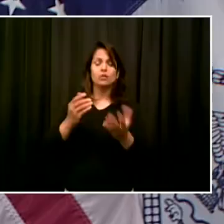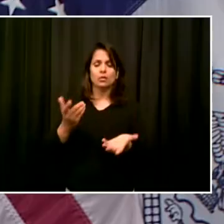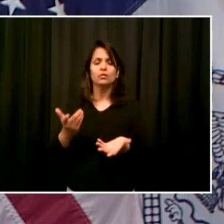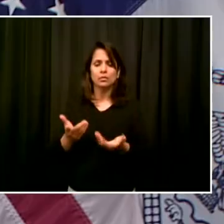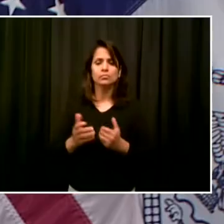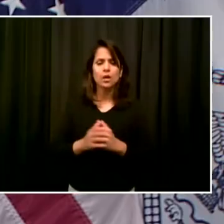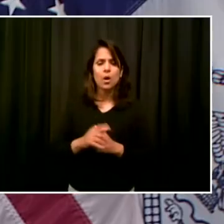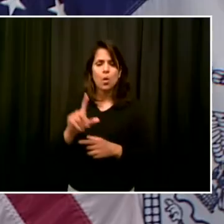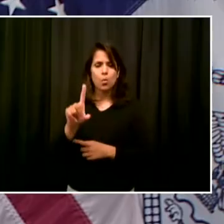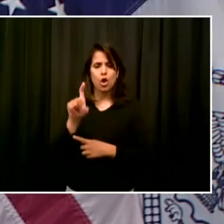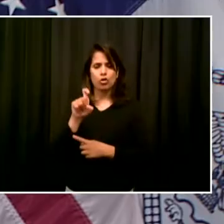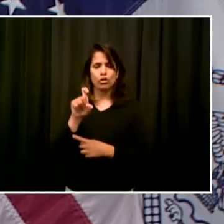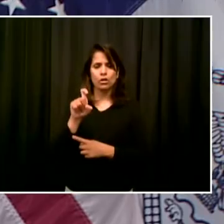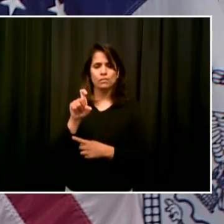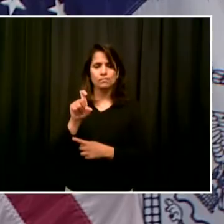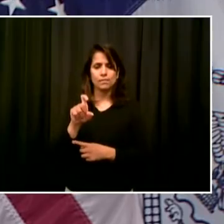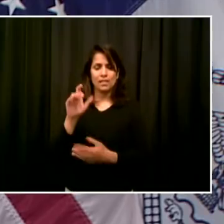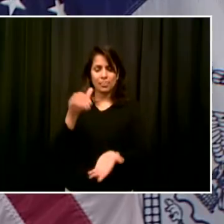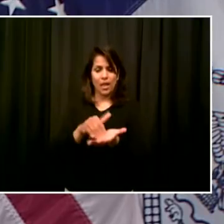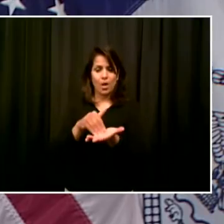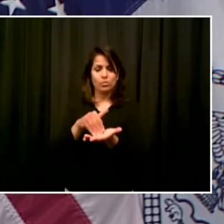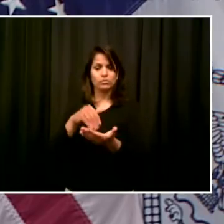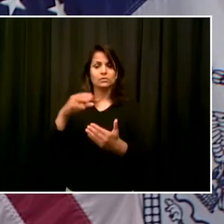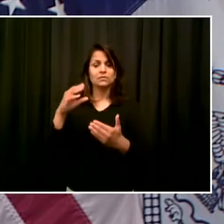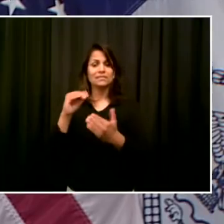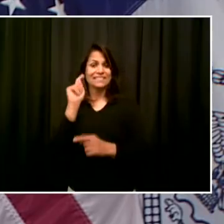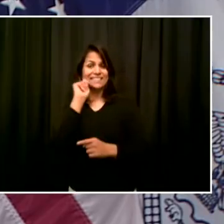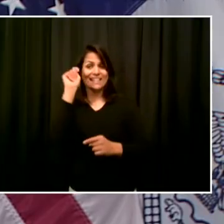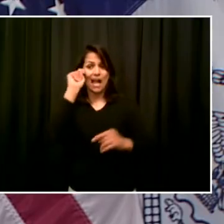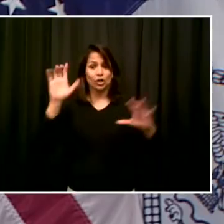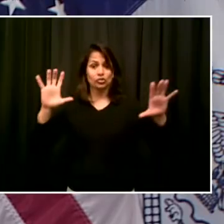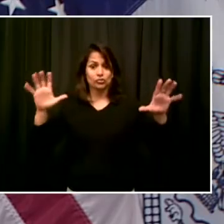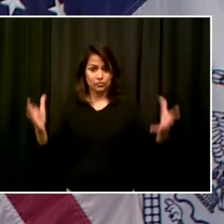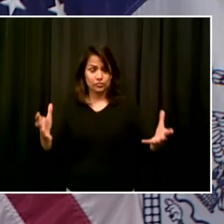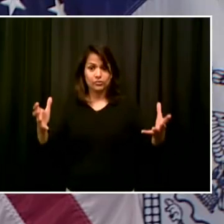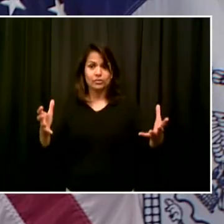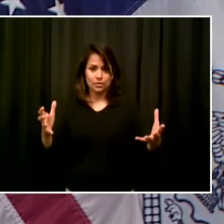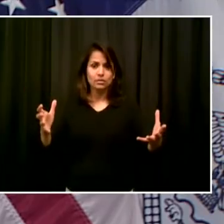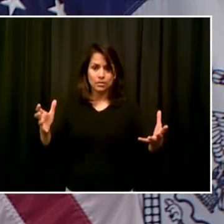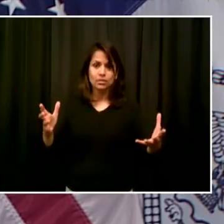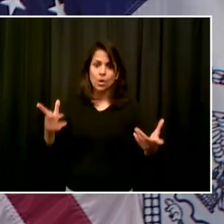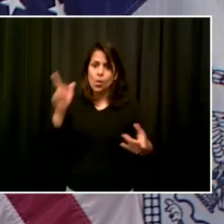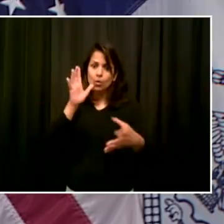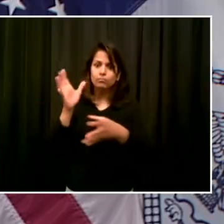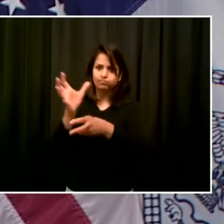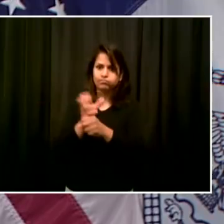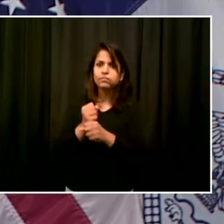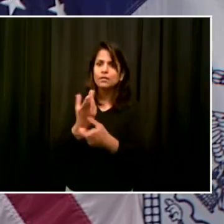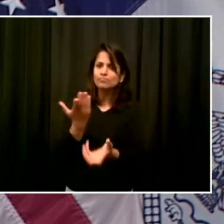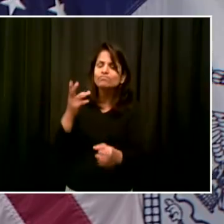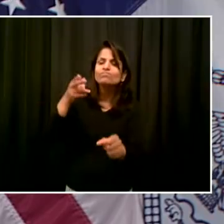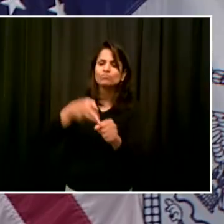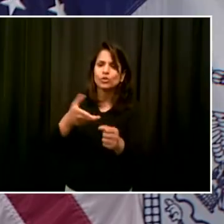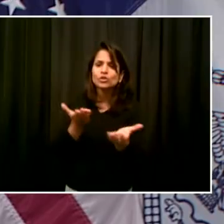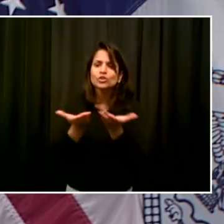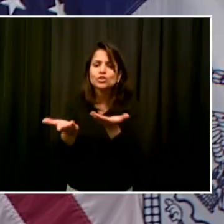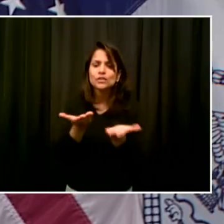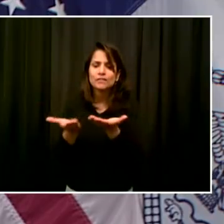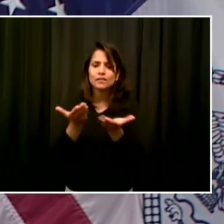THE OVERALL NUMBER WITH OVER 1000,0W 0 NERYOK CITY TEENAGERS